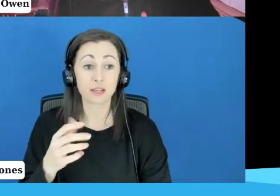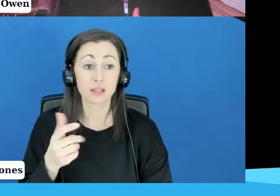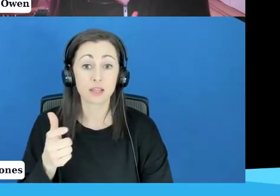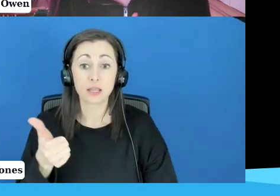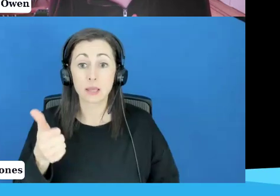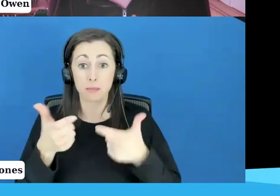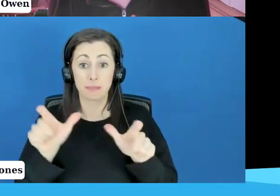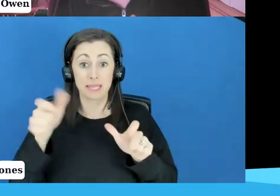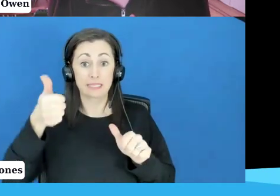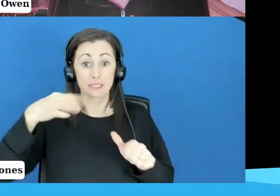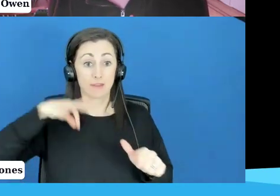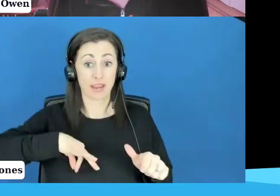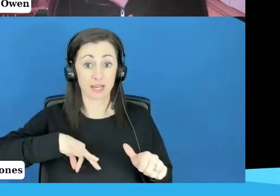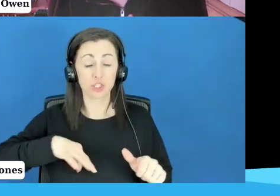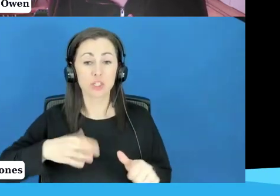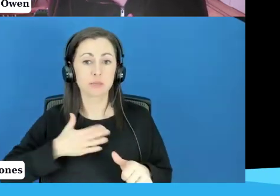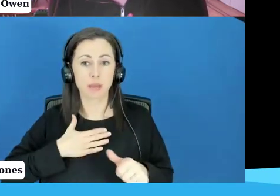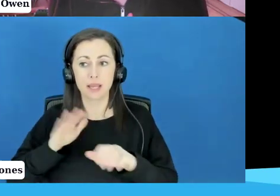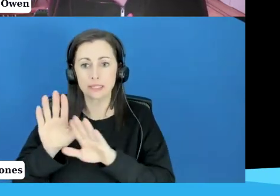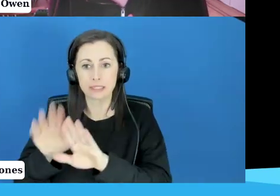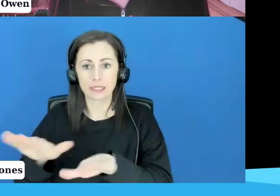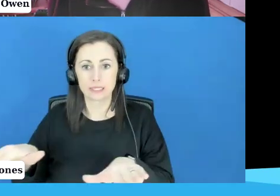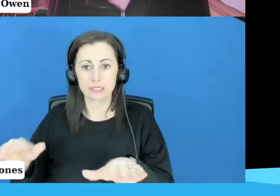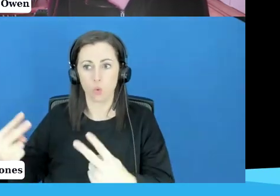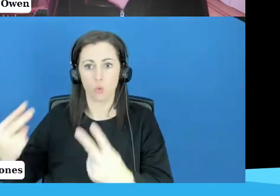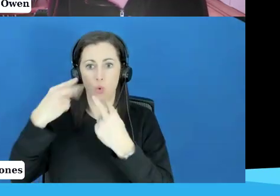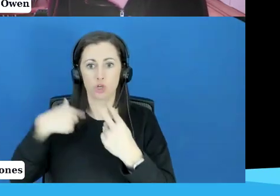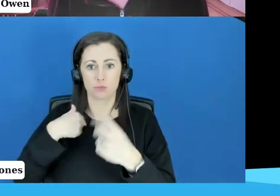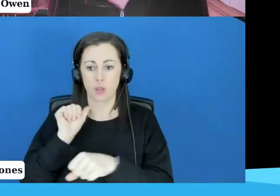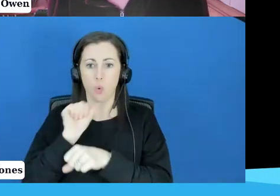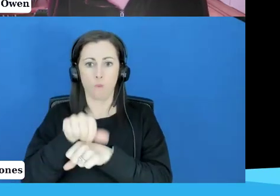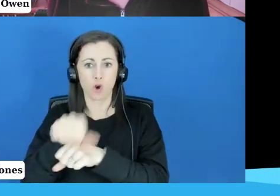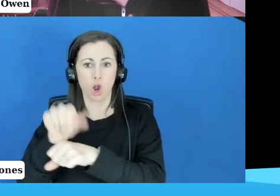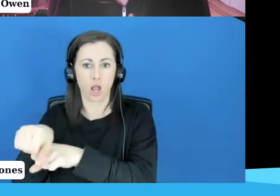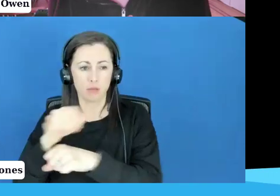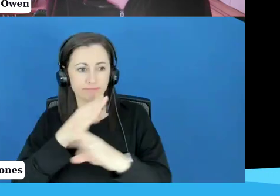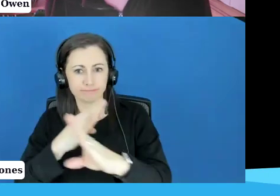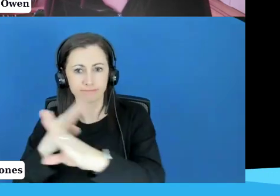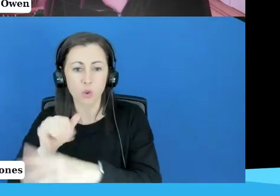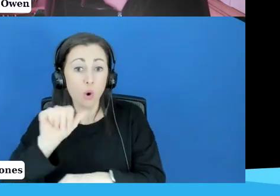that my kids get to watch me overcome obstacles all the time because I want that for them.